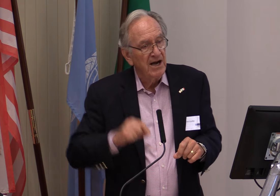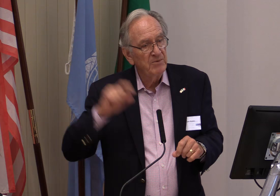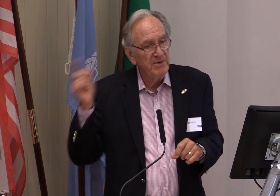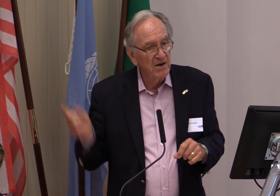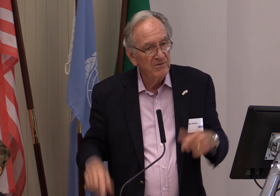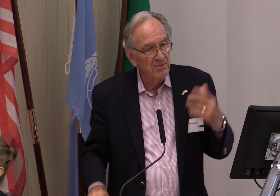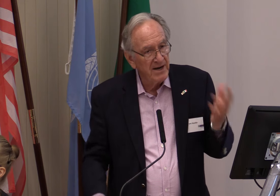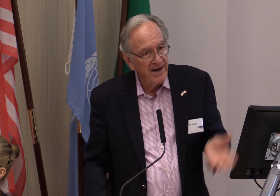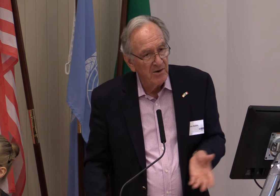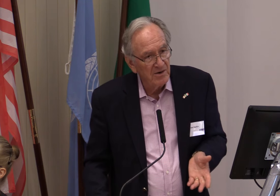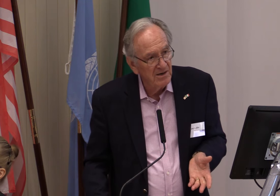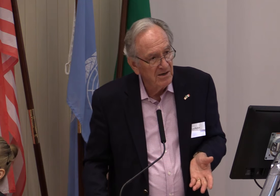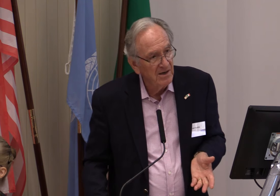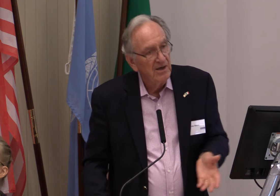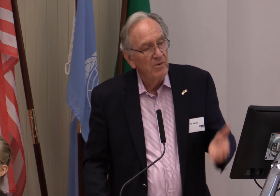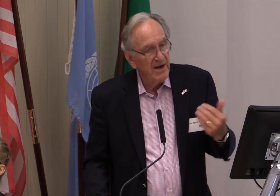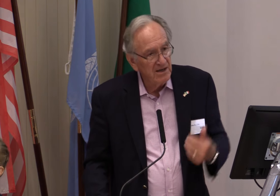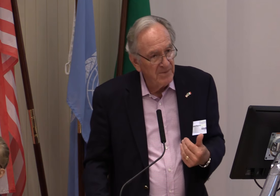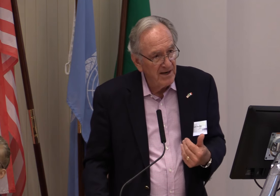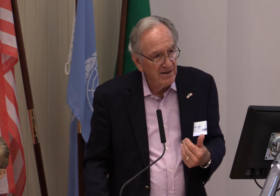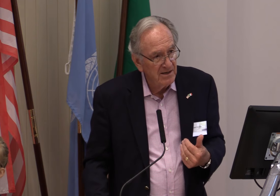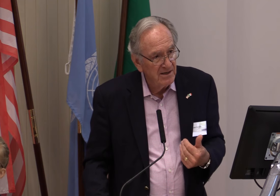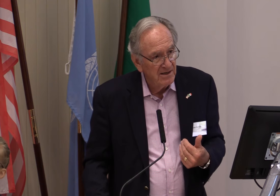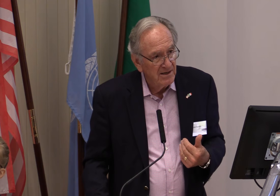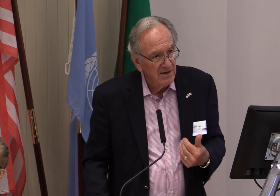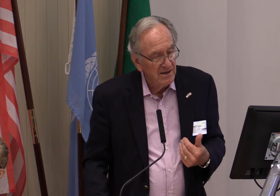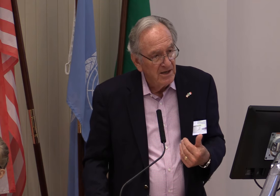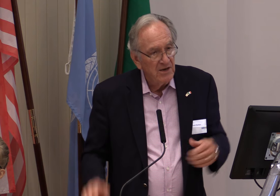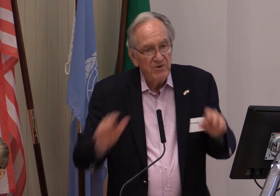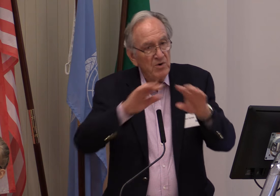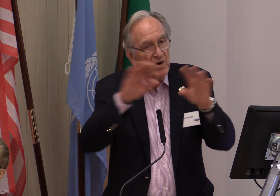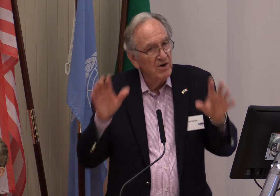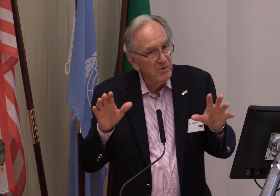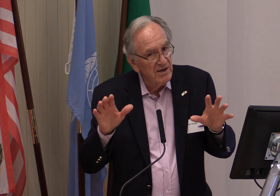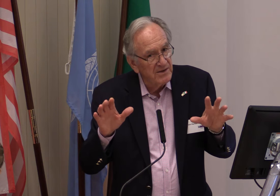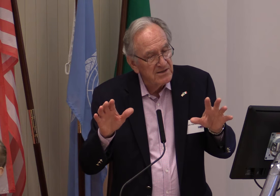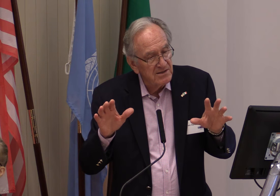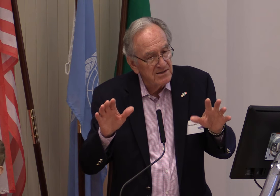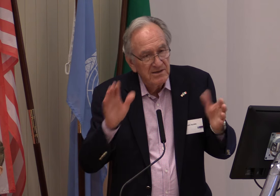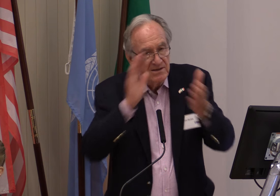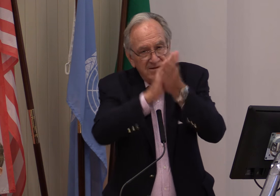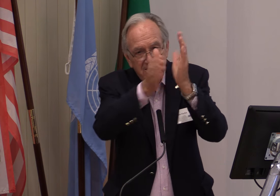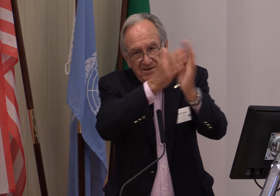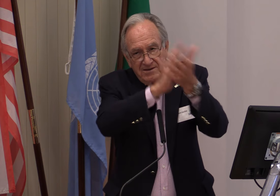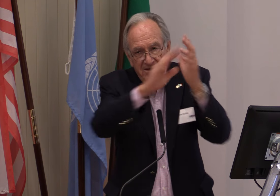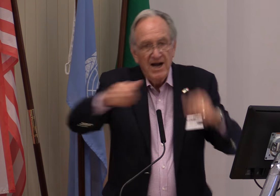I'm going to be gone for about an hour, when I come back, if you don't all agree on this,